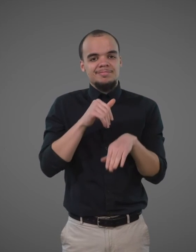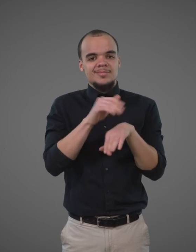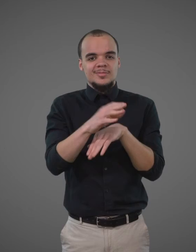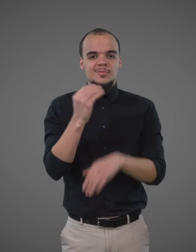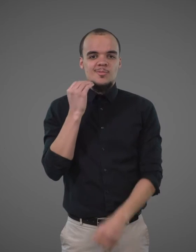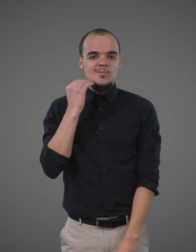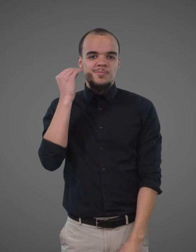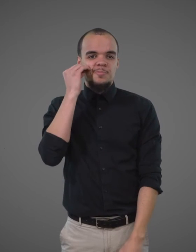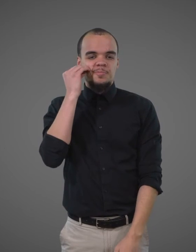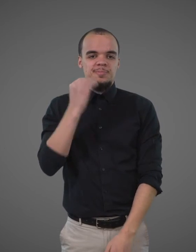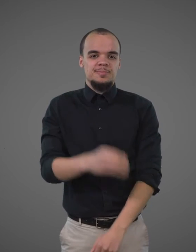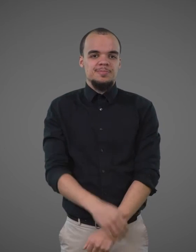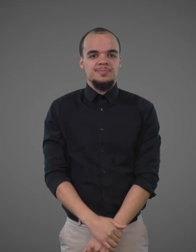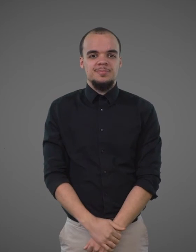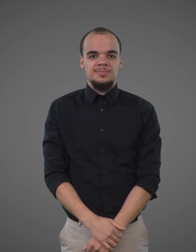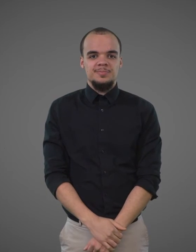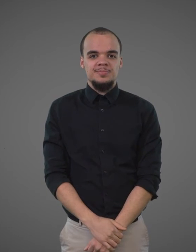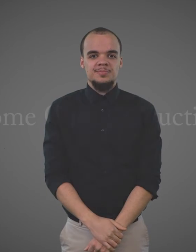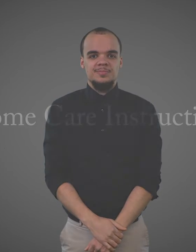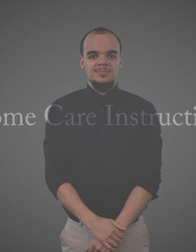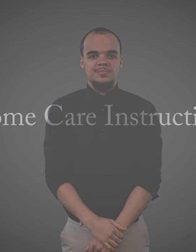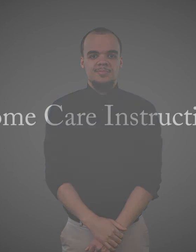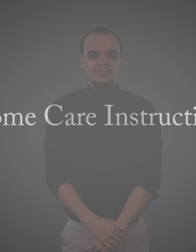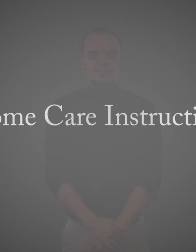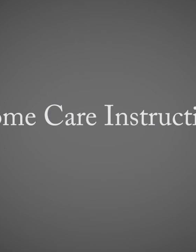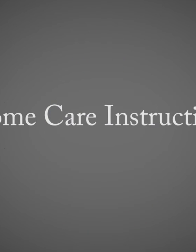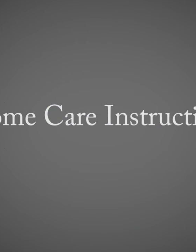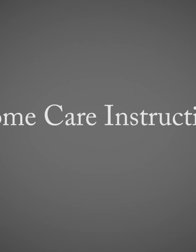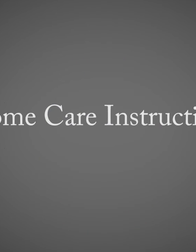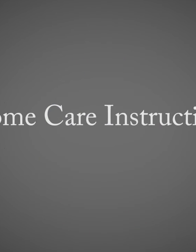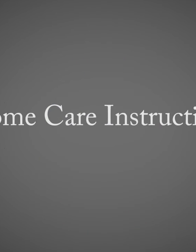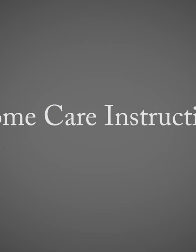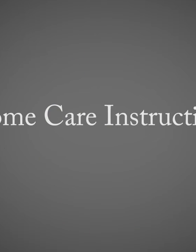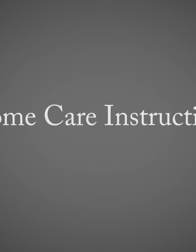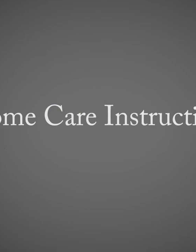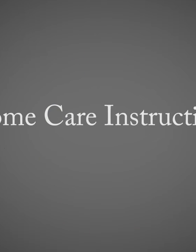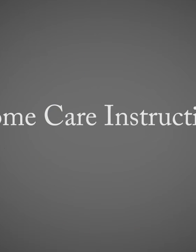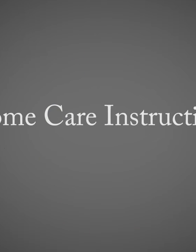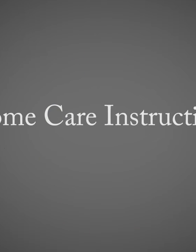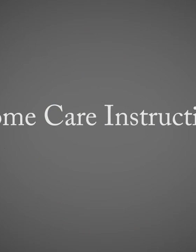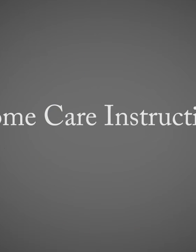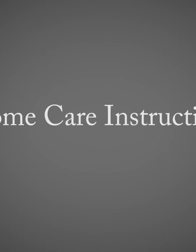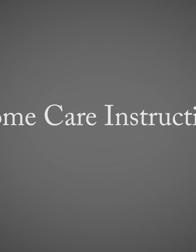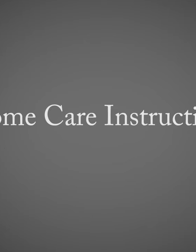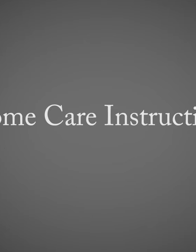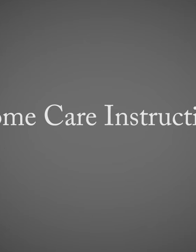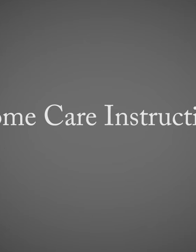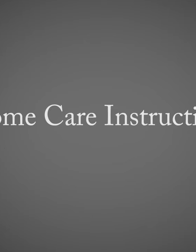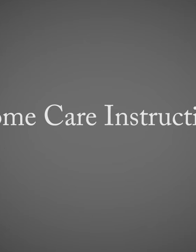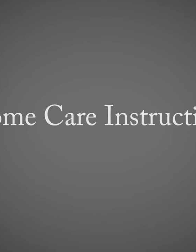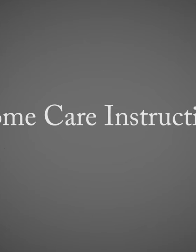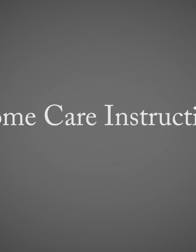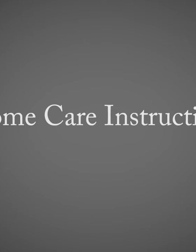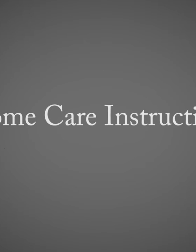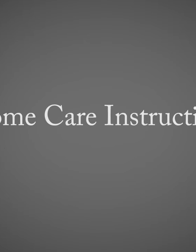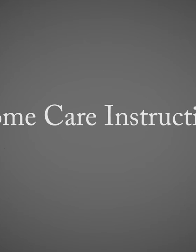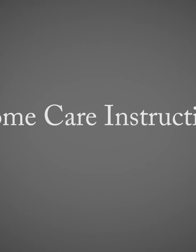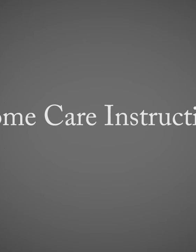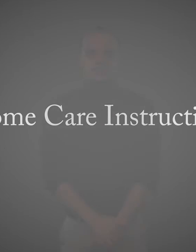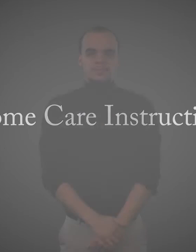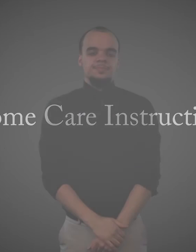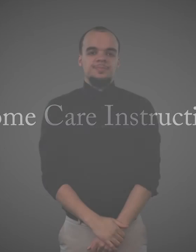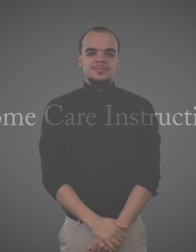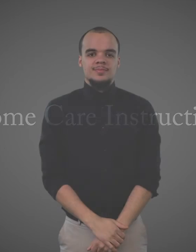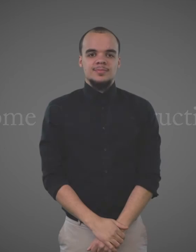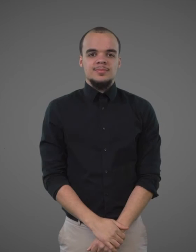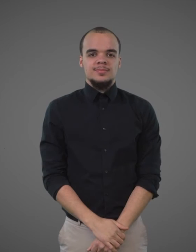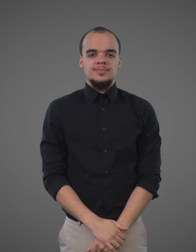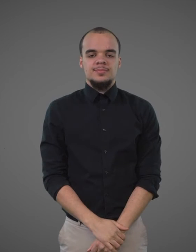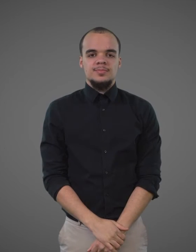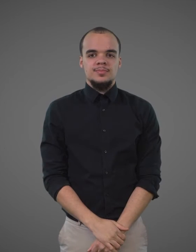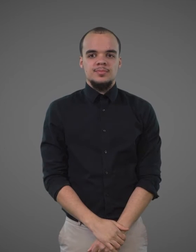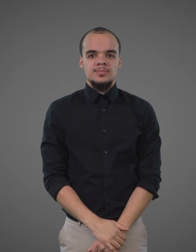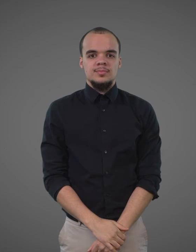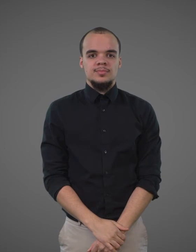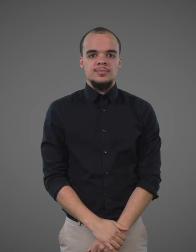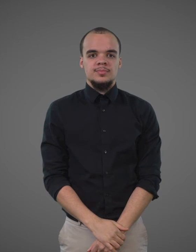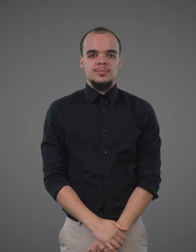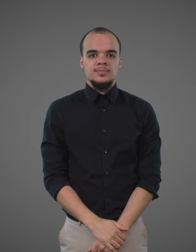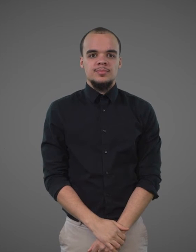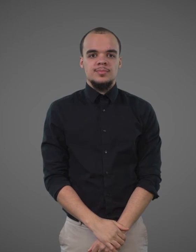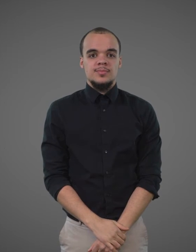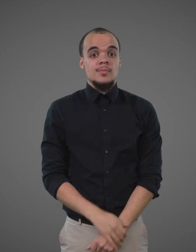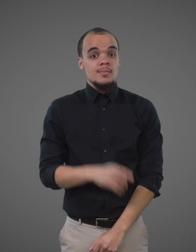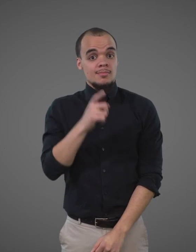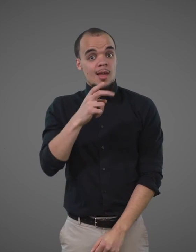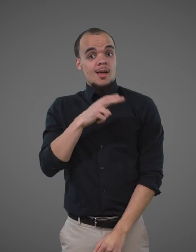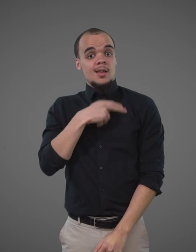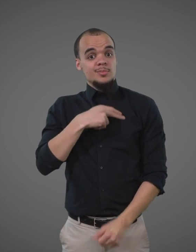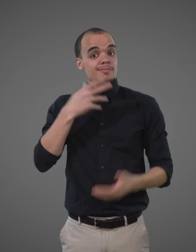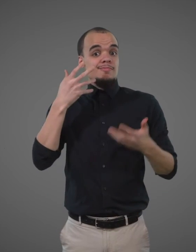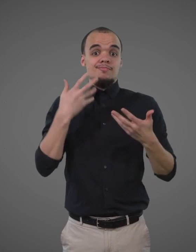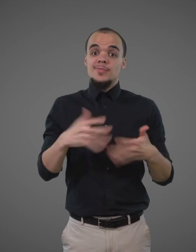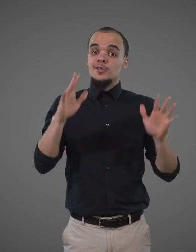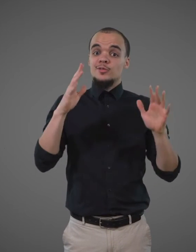you will be sent home.